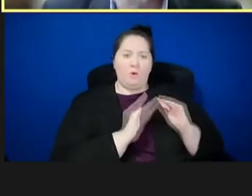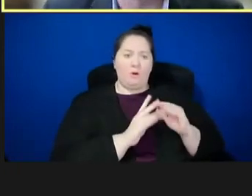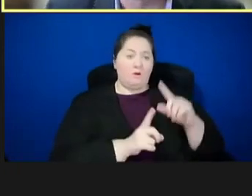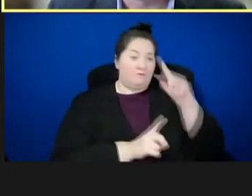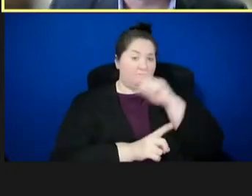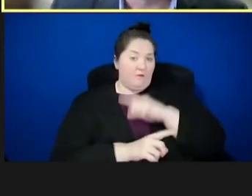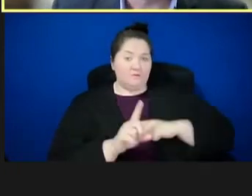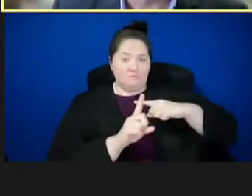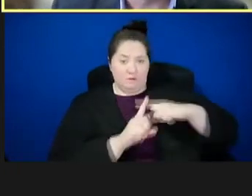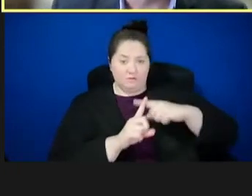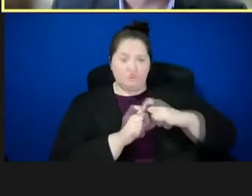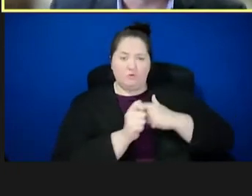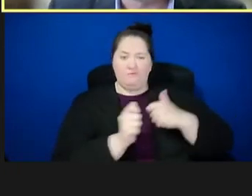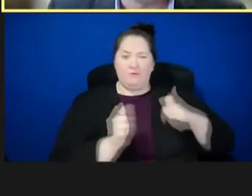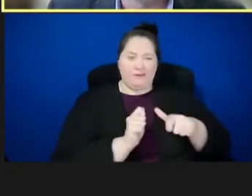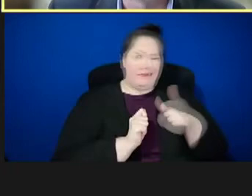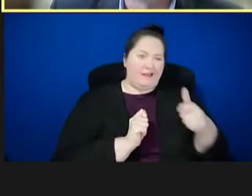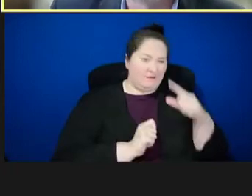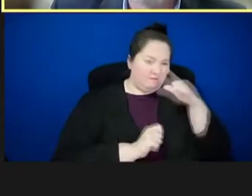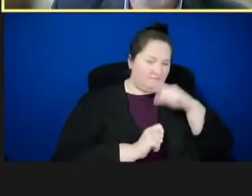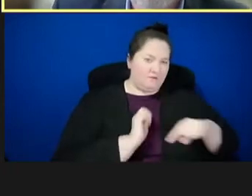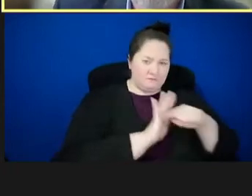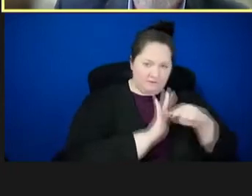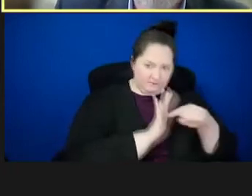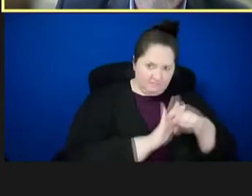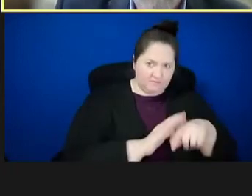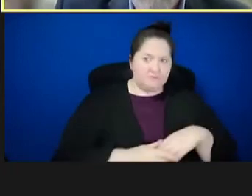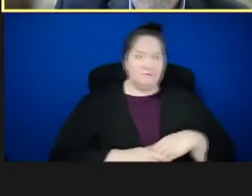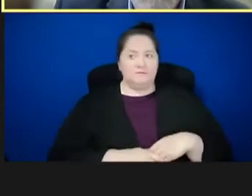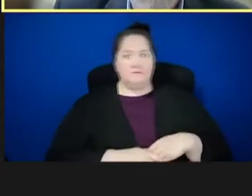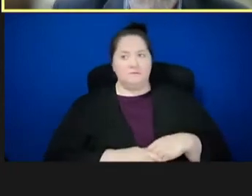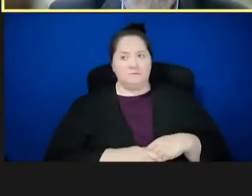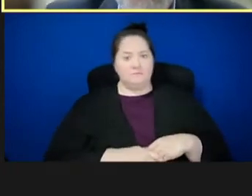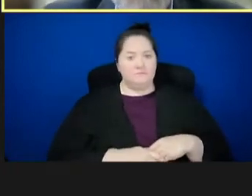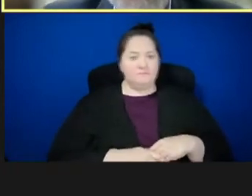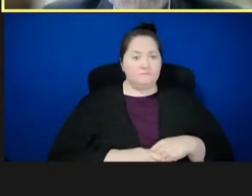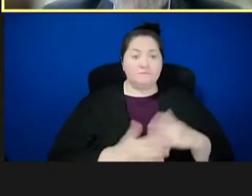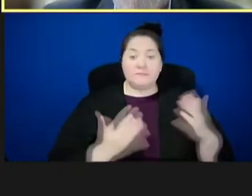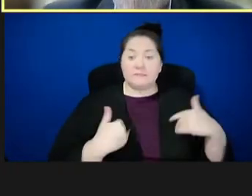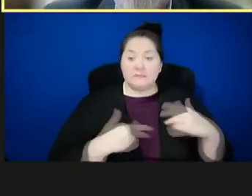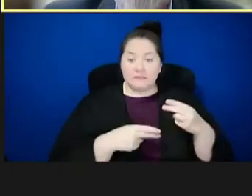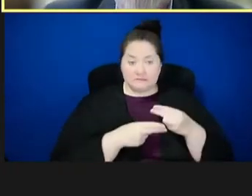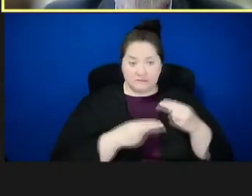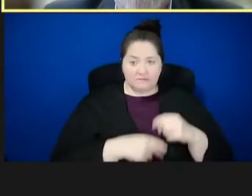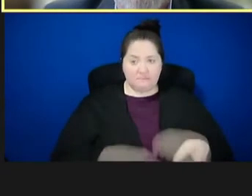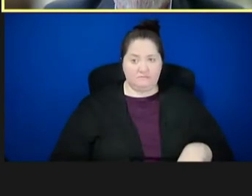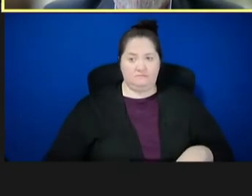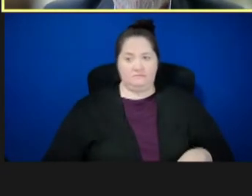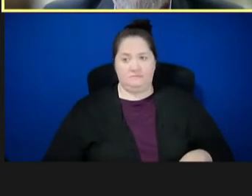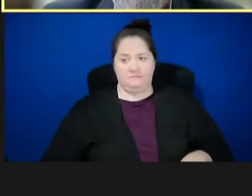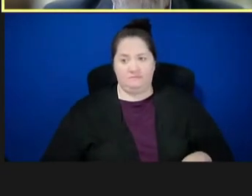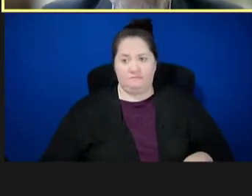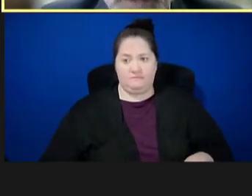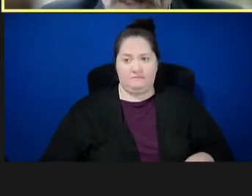to avoid having any false negatives. If you could go to the next slide, please.